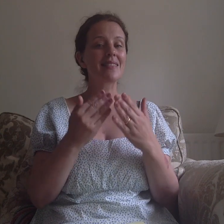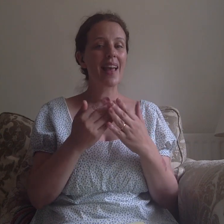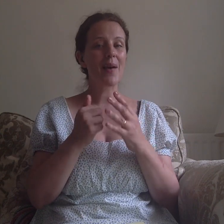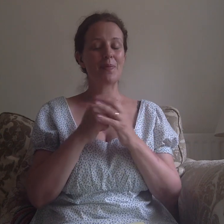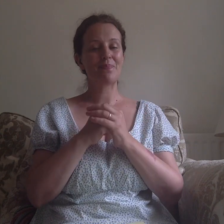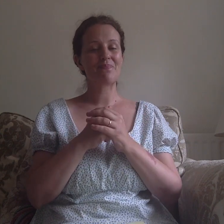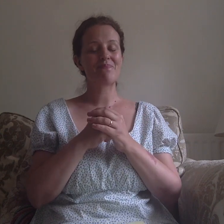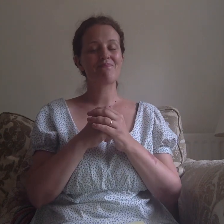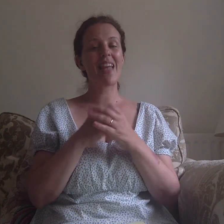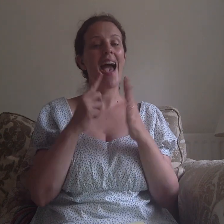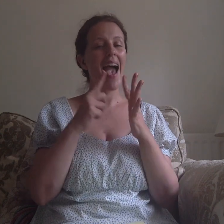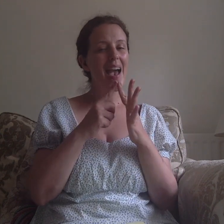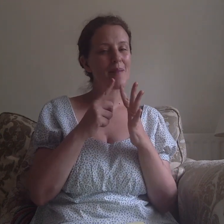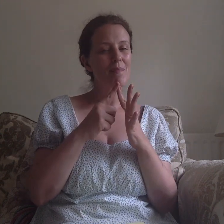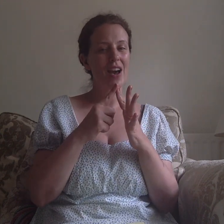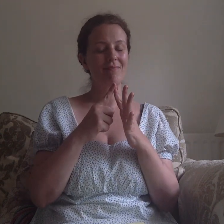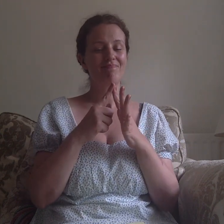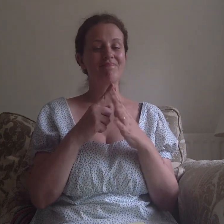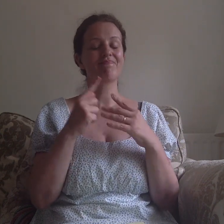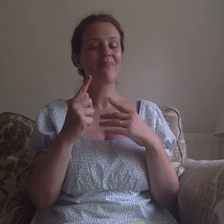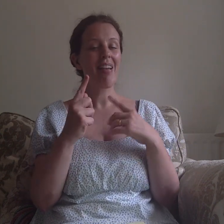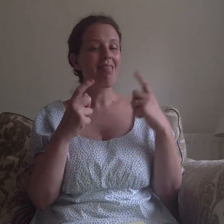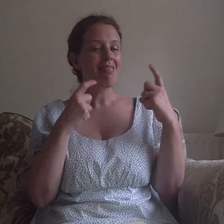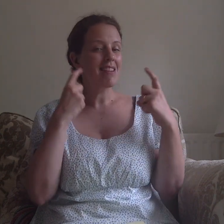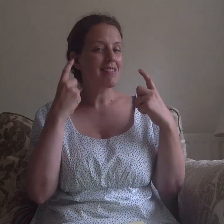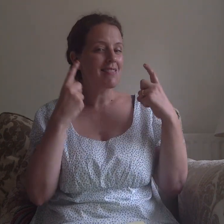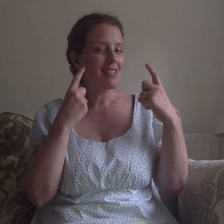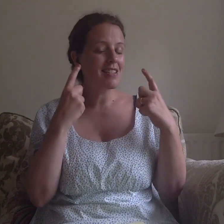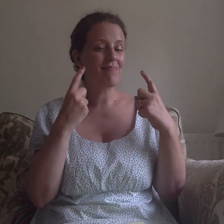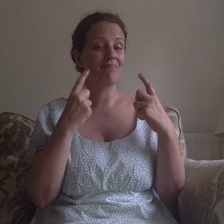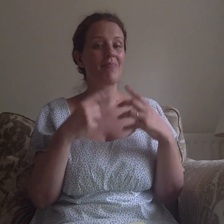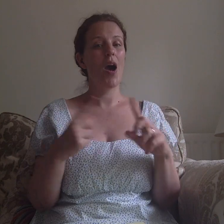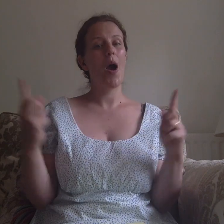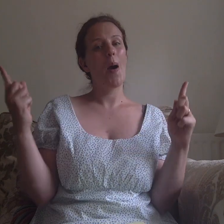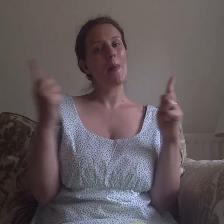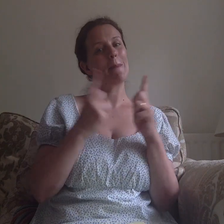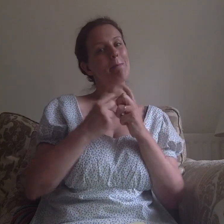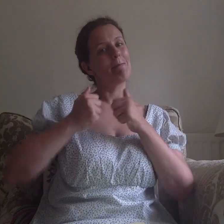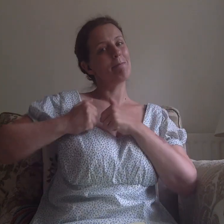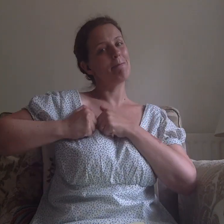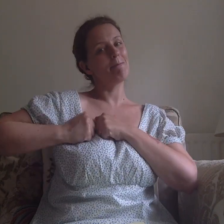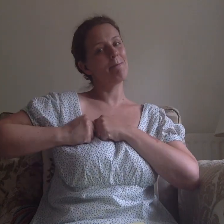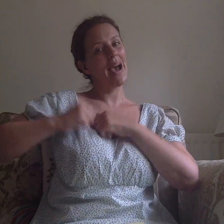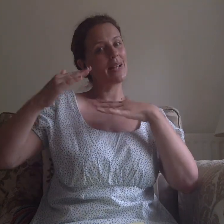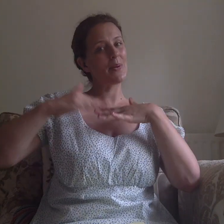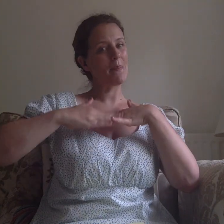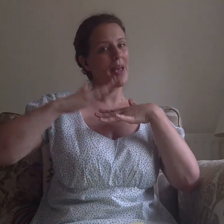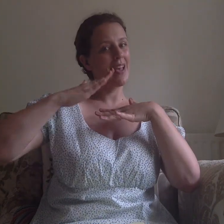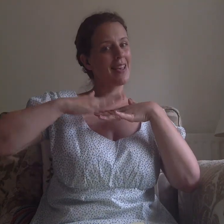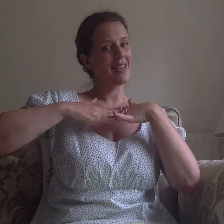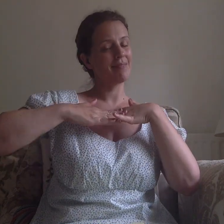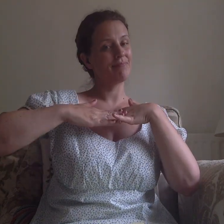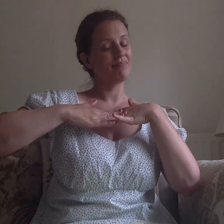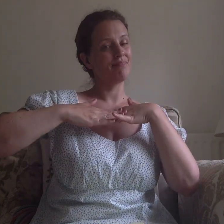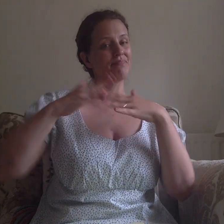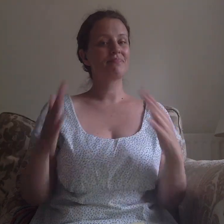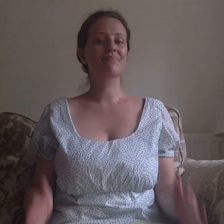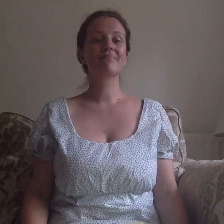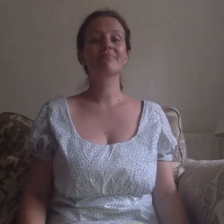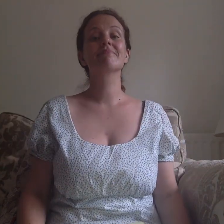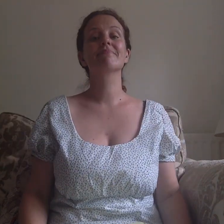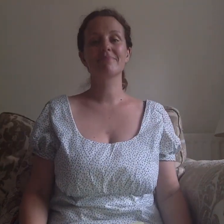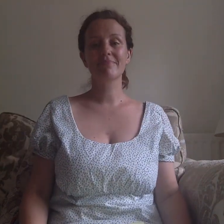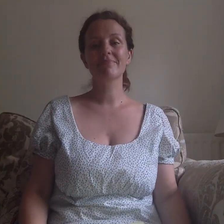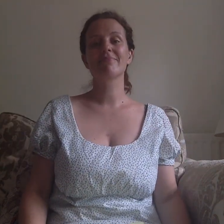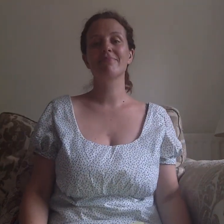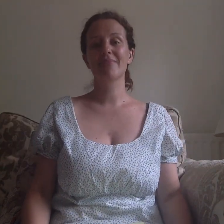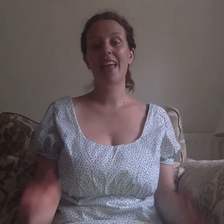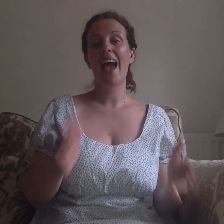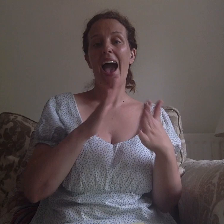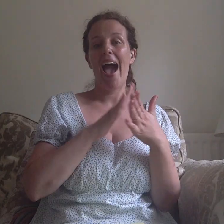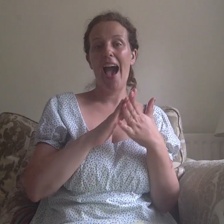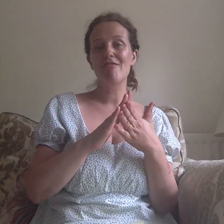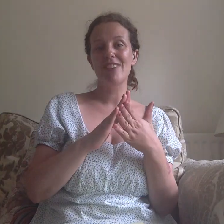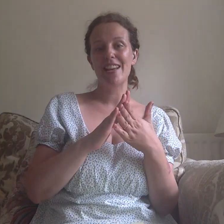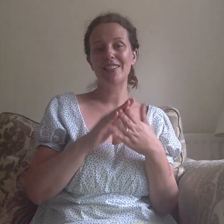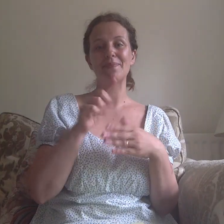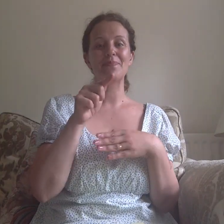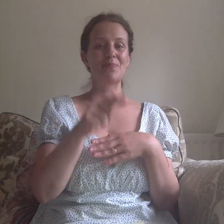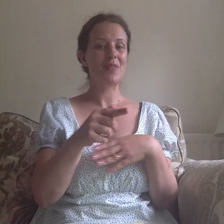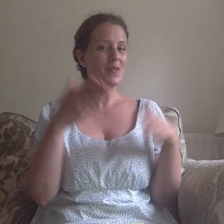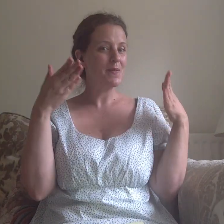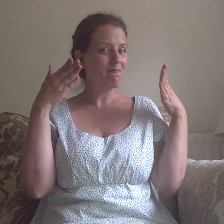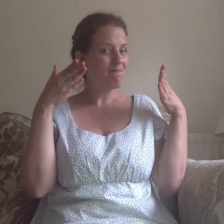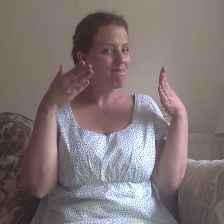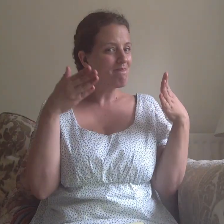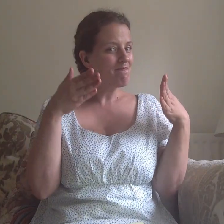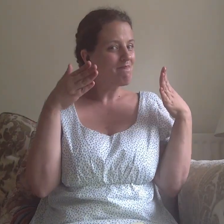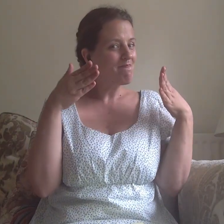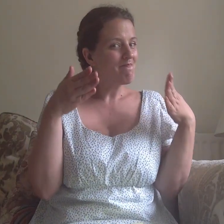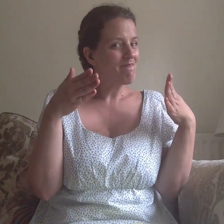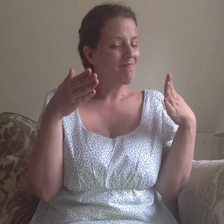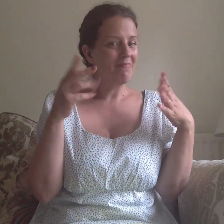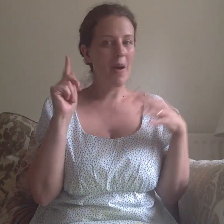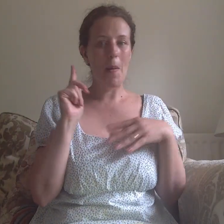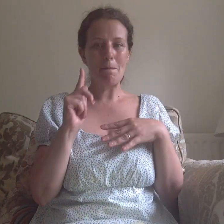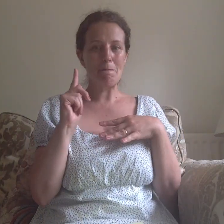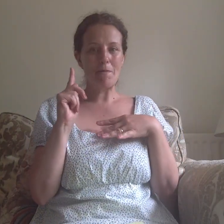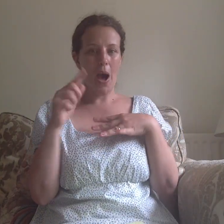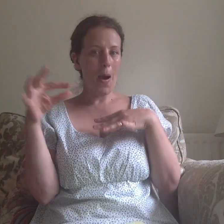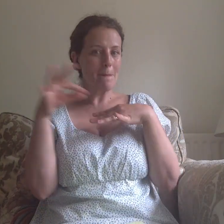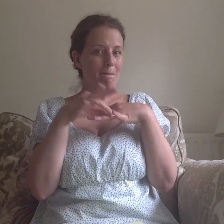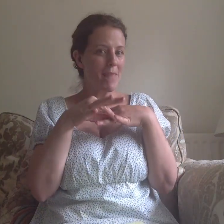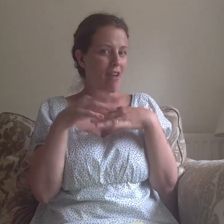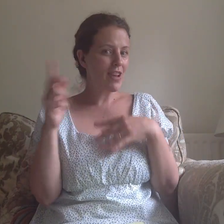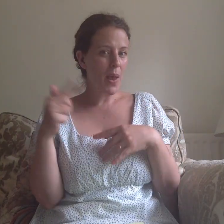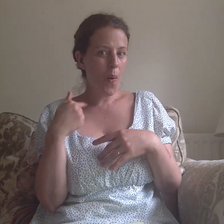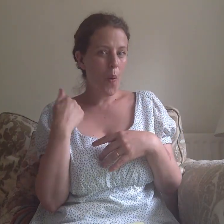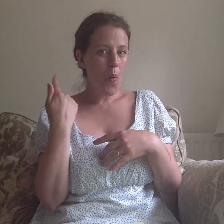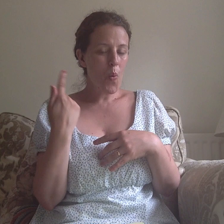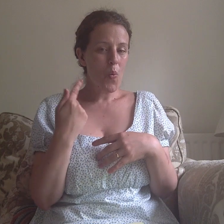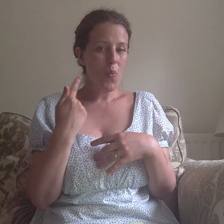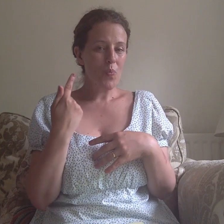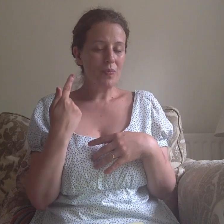Now Emma was thinking about matchmaking and she was focusing on Harriet but marry who?